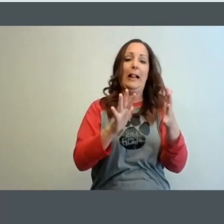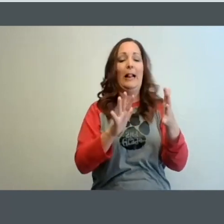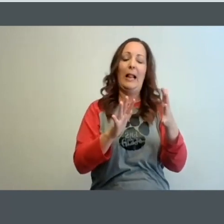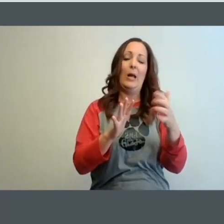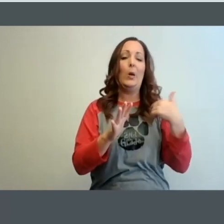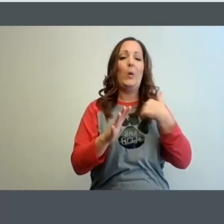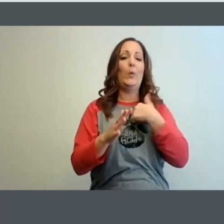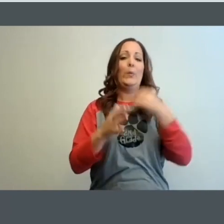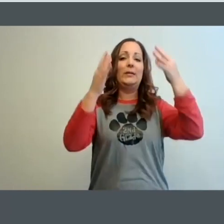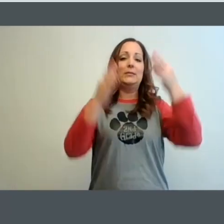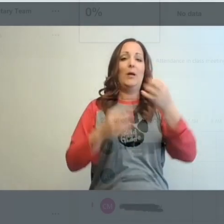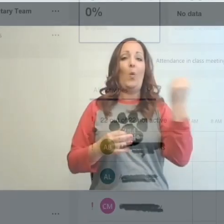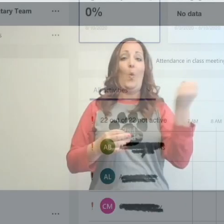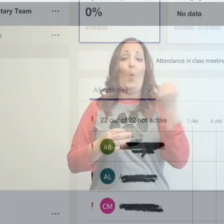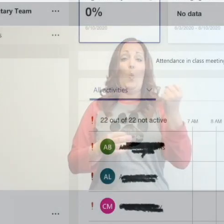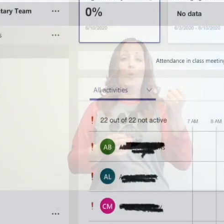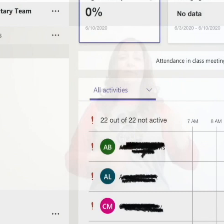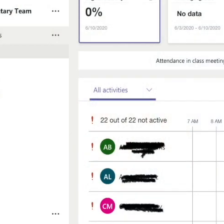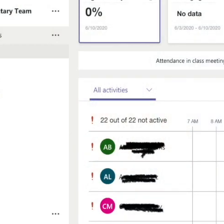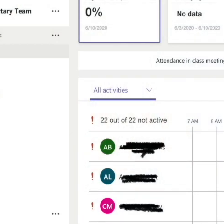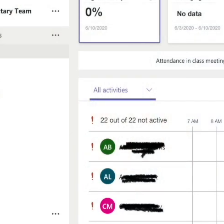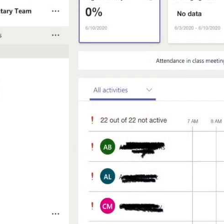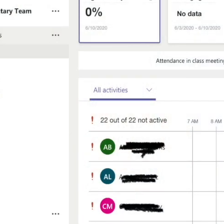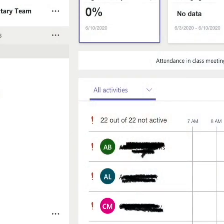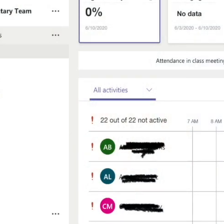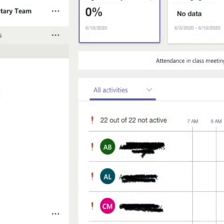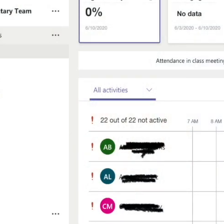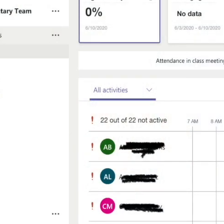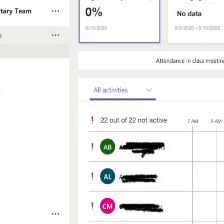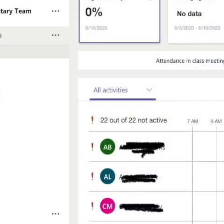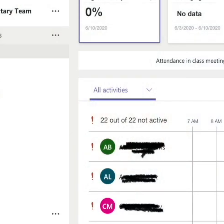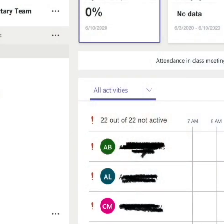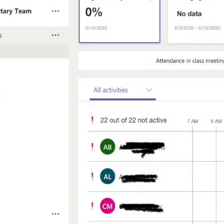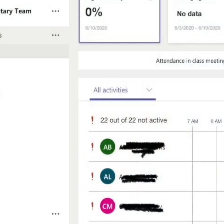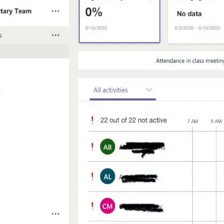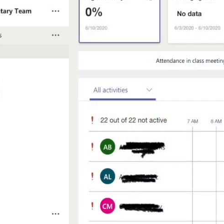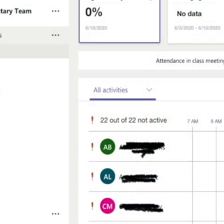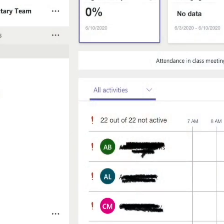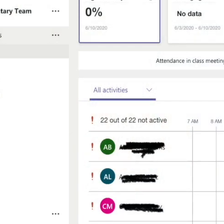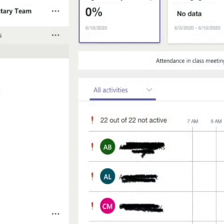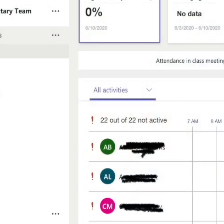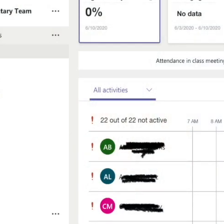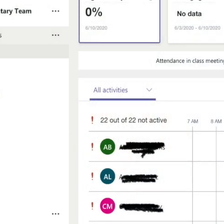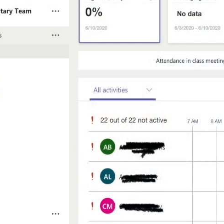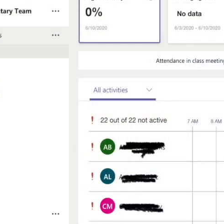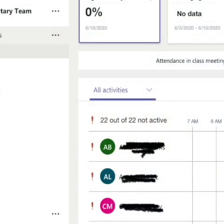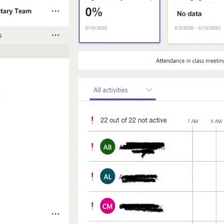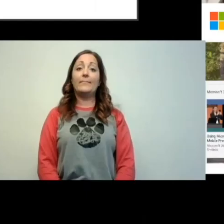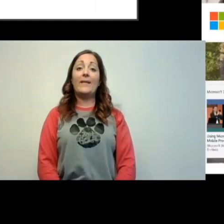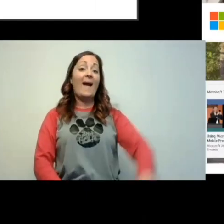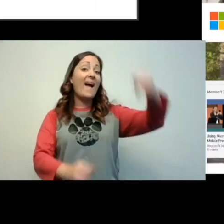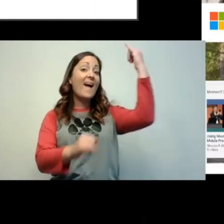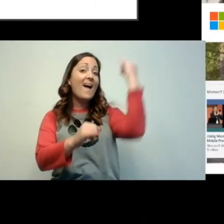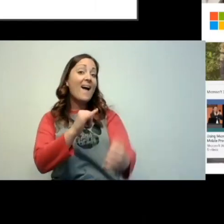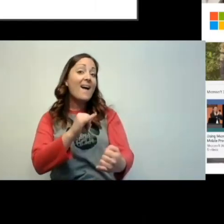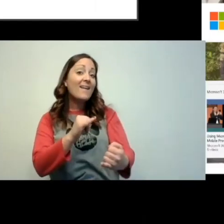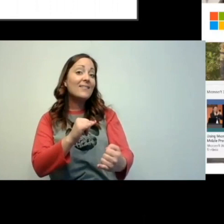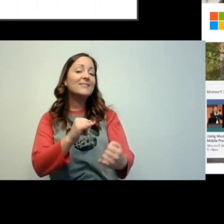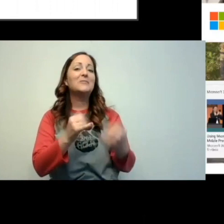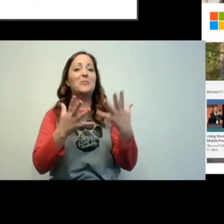and to have to teach parents about it, so we decided to hold off on using it in our own classroom.